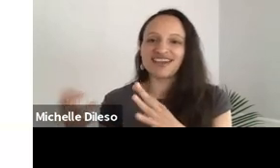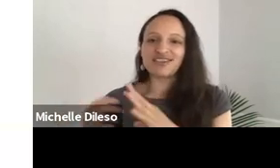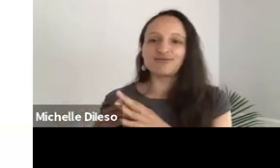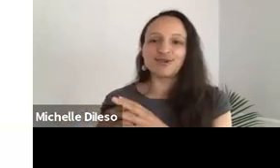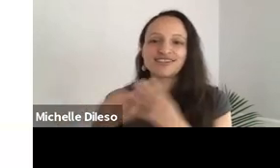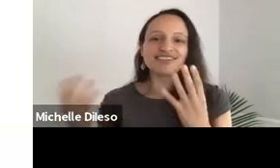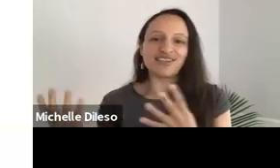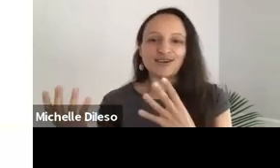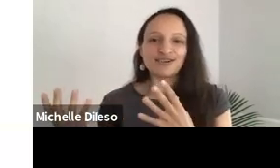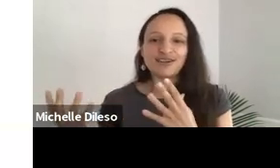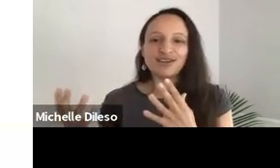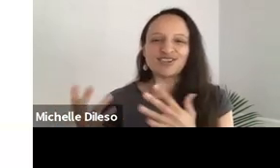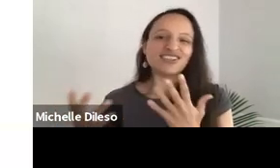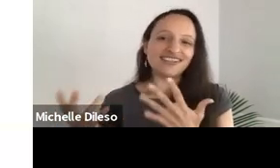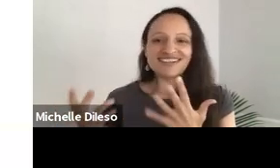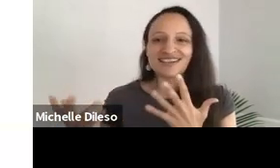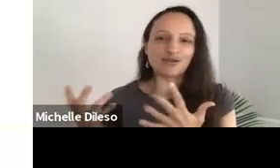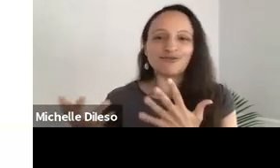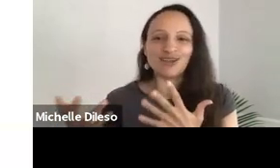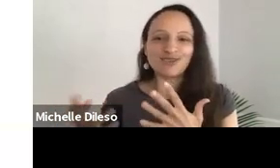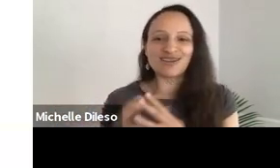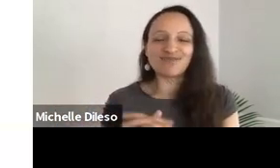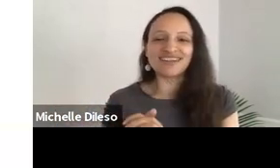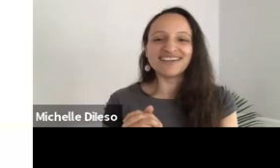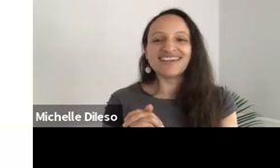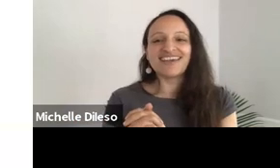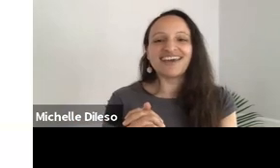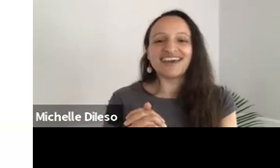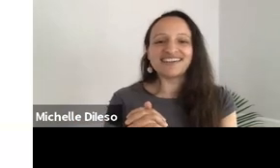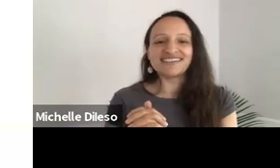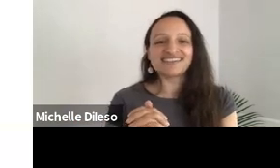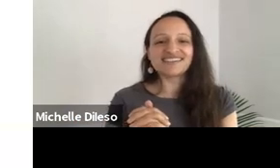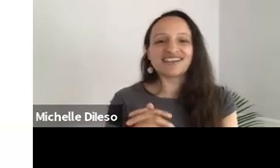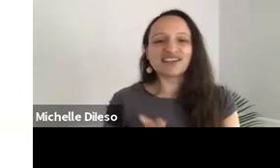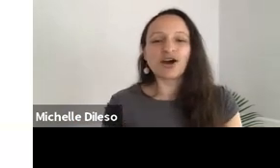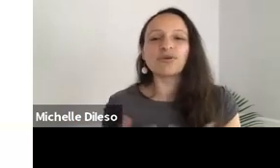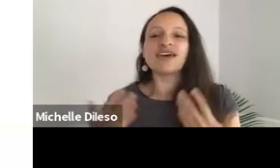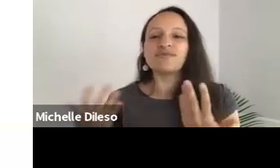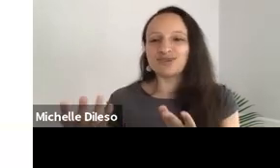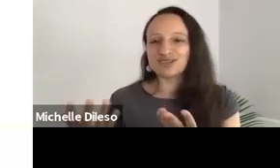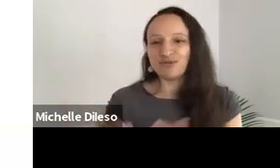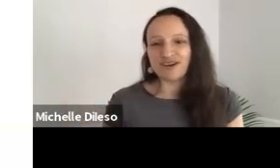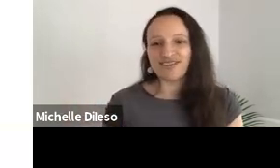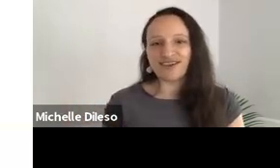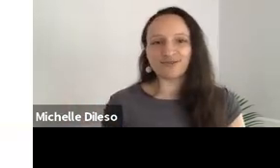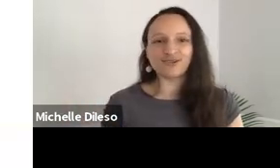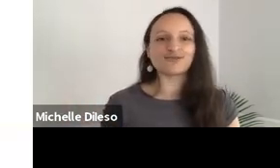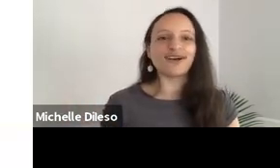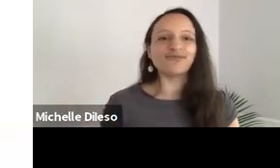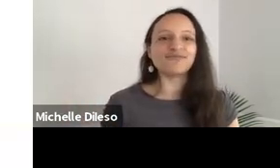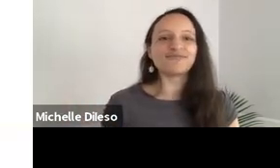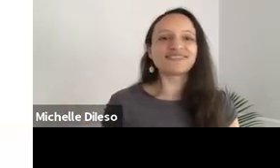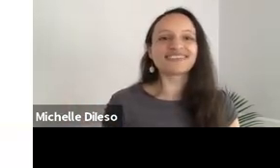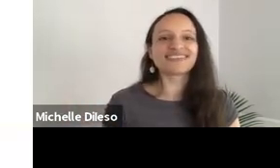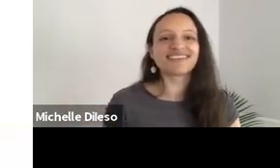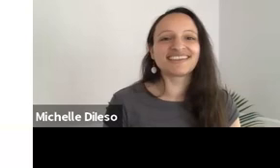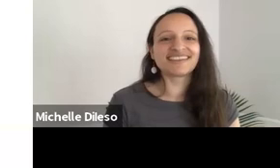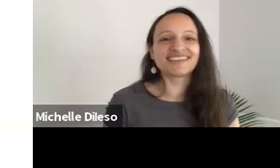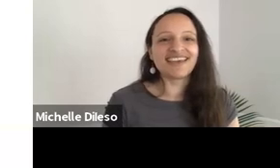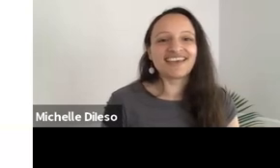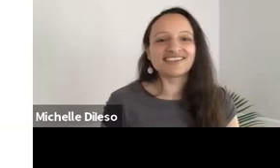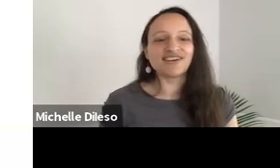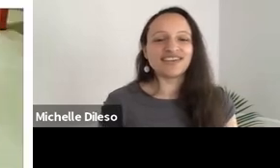and their focus and their, their silliness and they're fun with something, and go with them to explore on that route as well.